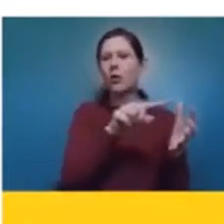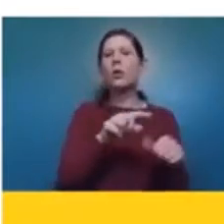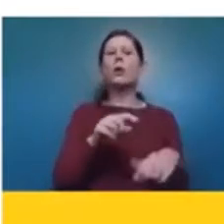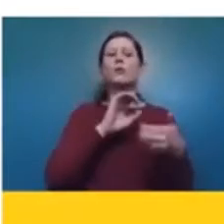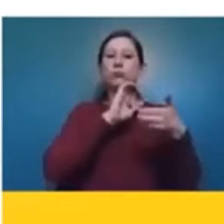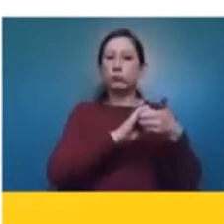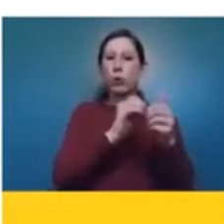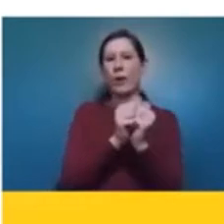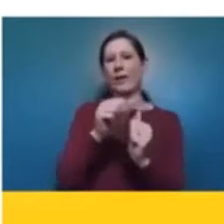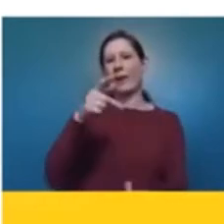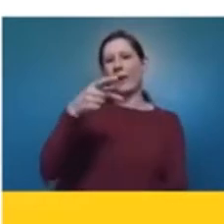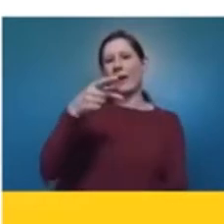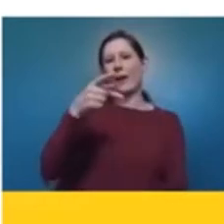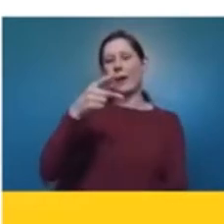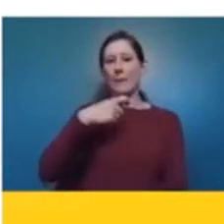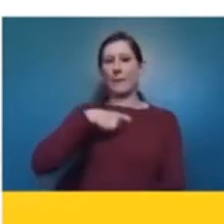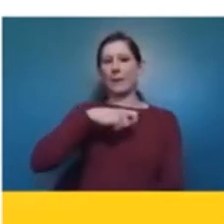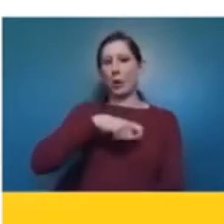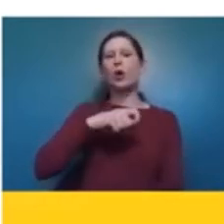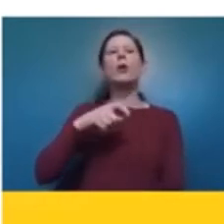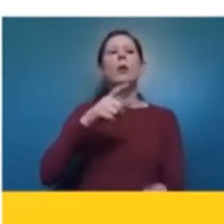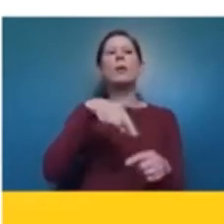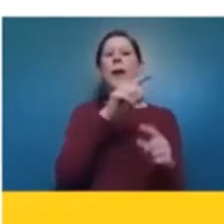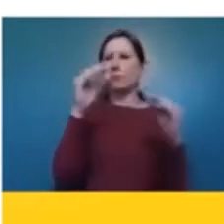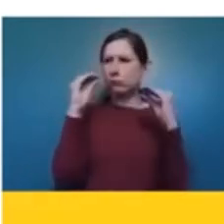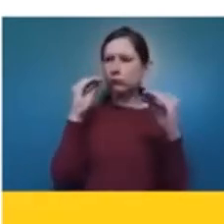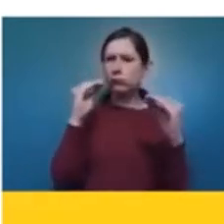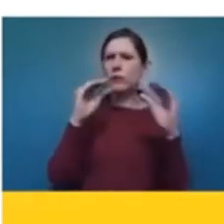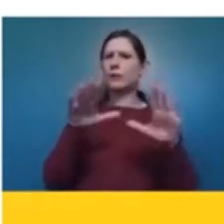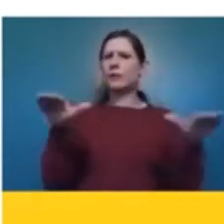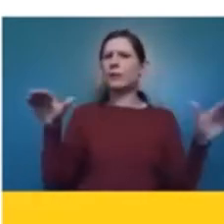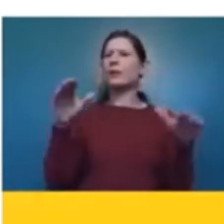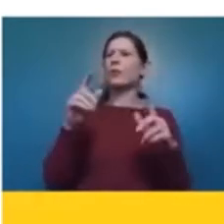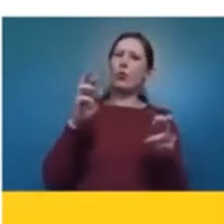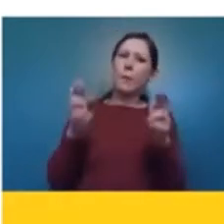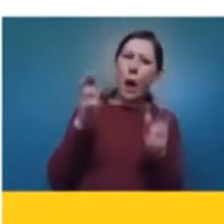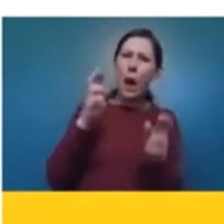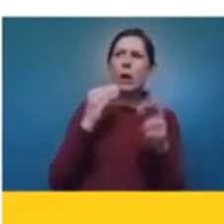Pittsburgh, a new online program that teaches kids homemade crafts and robotics specifically designed to help